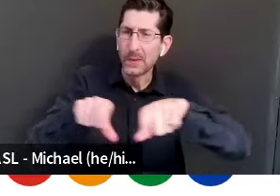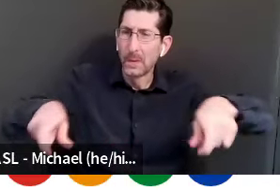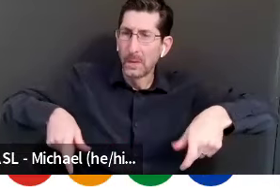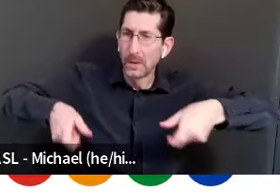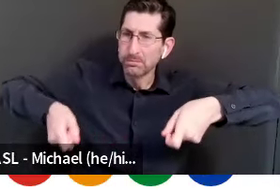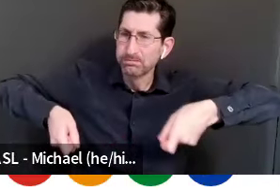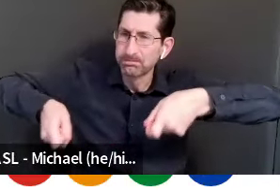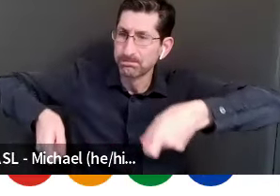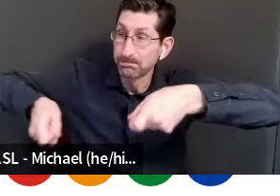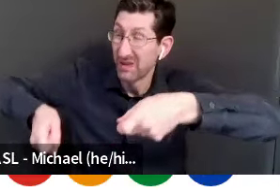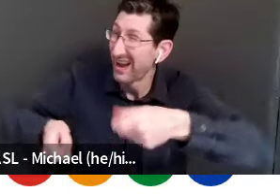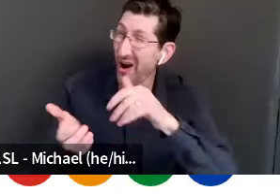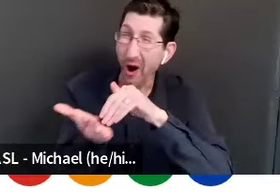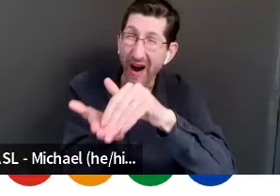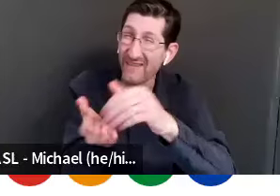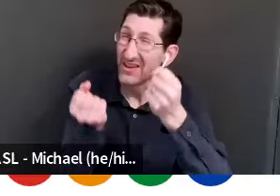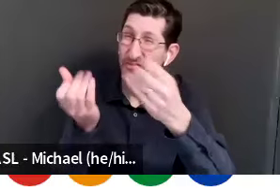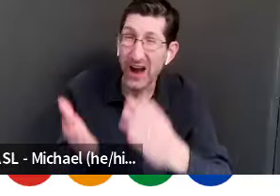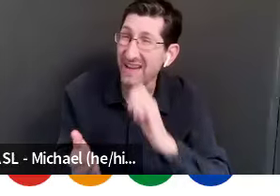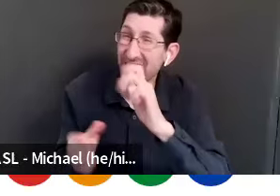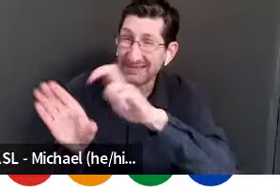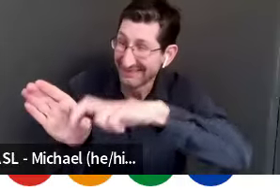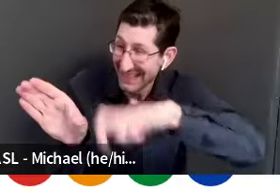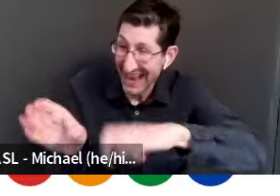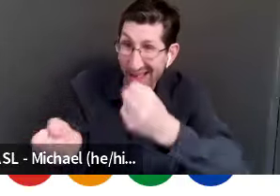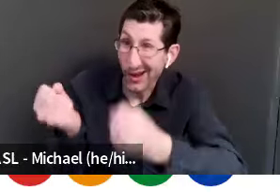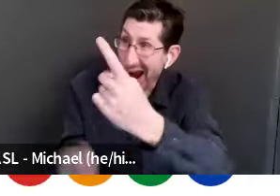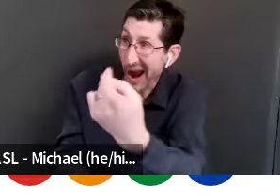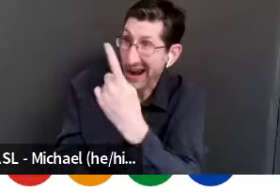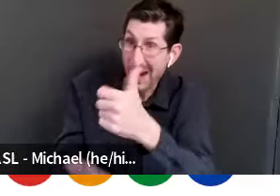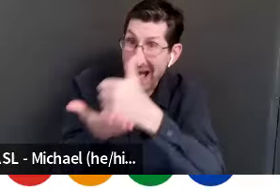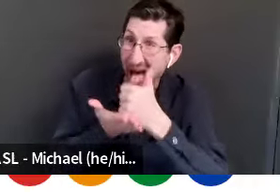A LOT OF TIMES, I USE A ROLLA TOR WALKER, A LOT OF TIMES THEY DON'T GET OUT OF THE CAR TO ASSIST